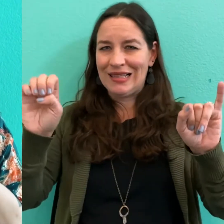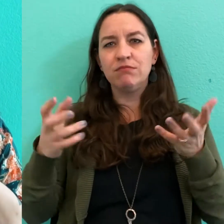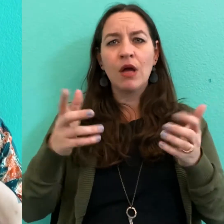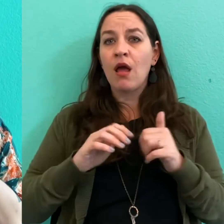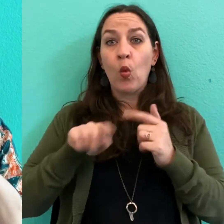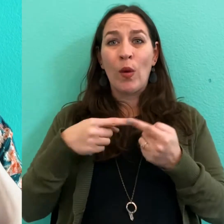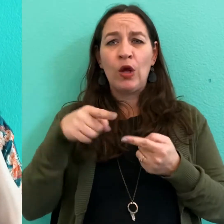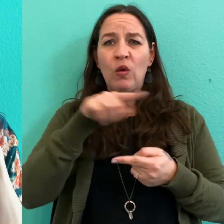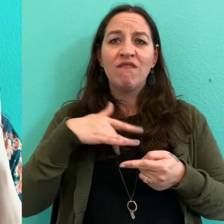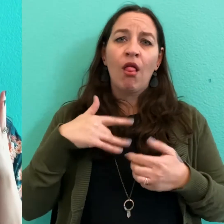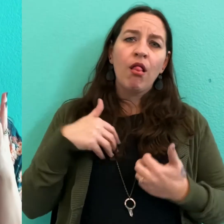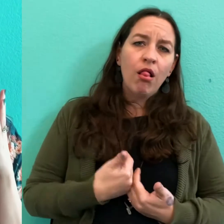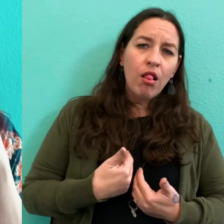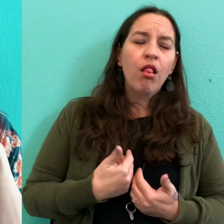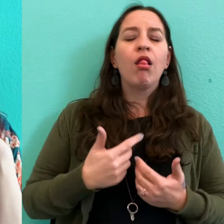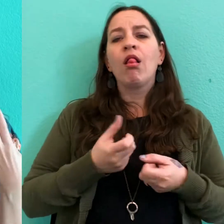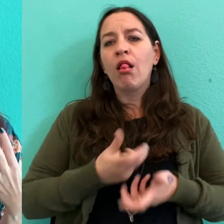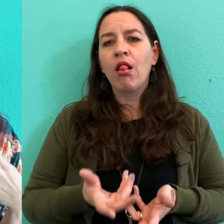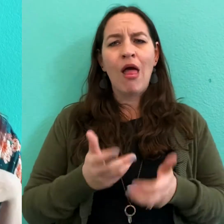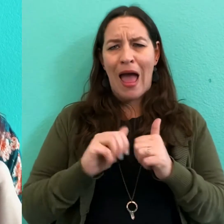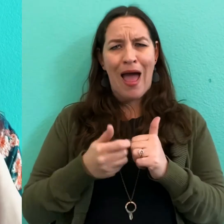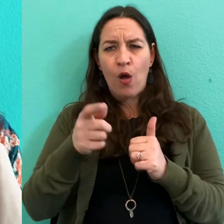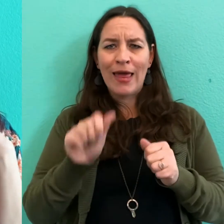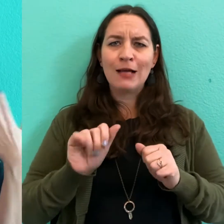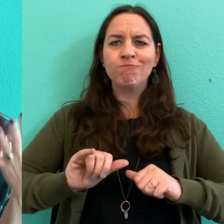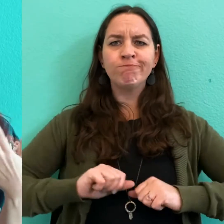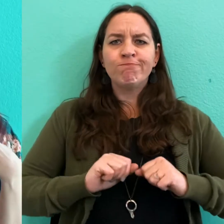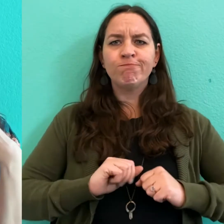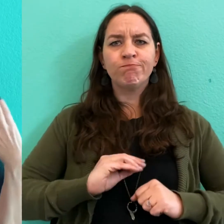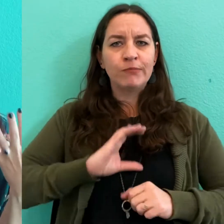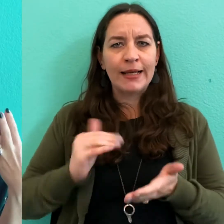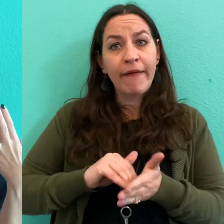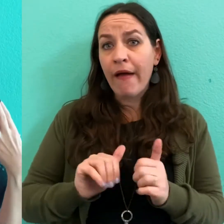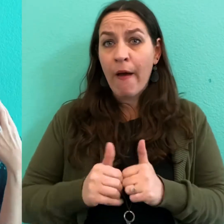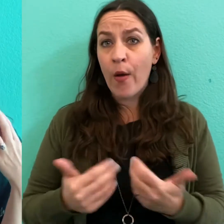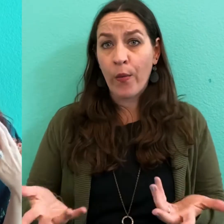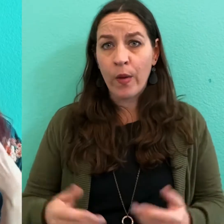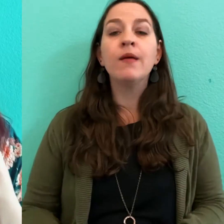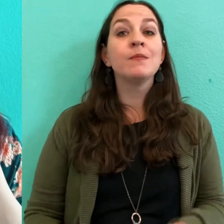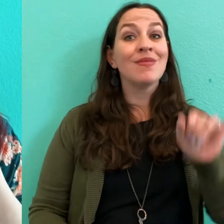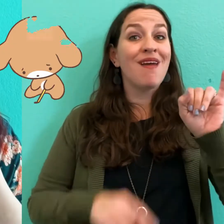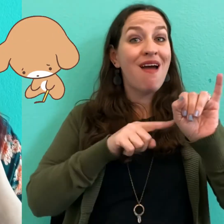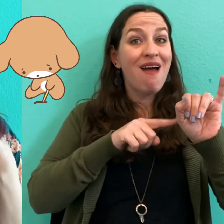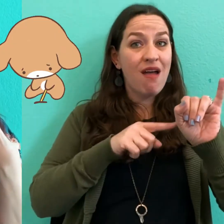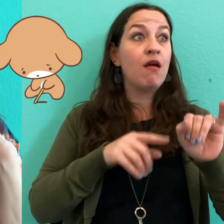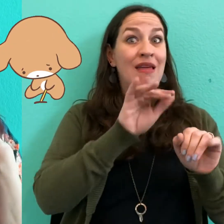recharged? Introverts when they're worn out, when they're tired, when they're stressed, introverts are going to need to withdraw.